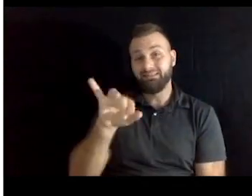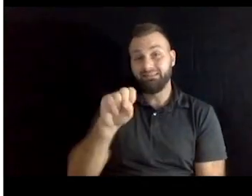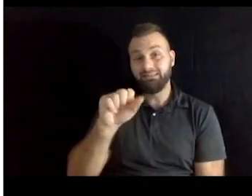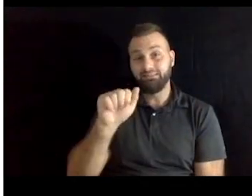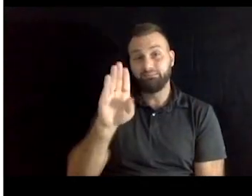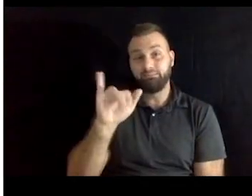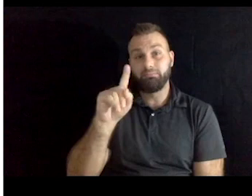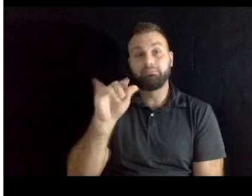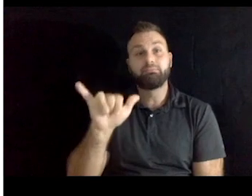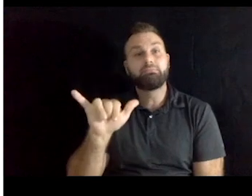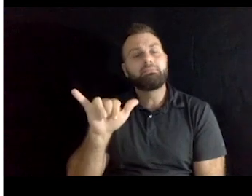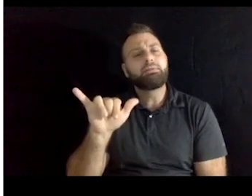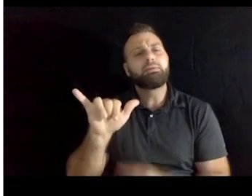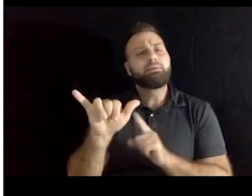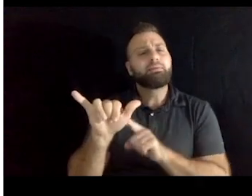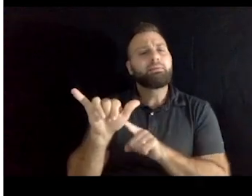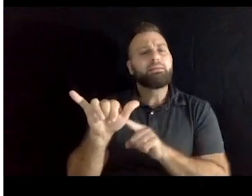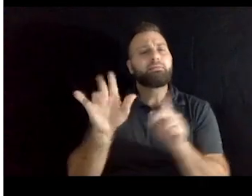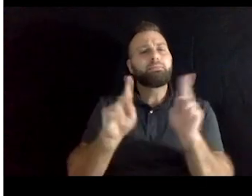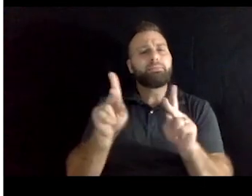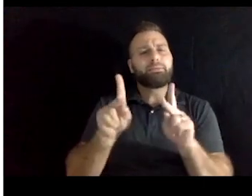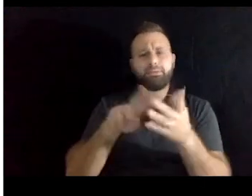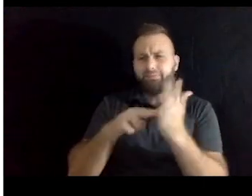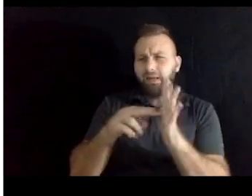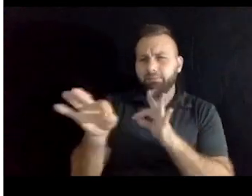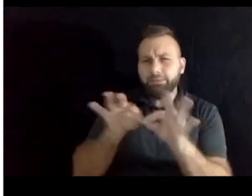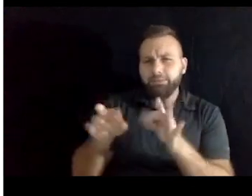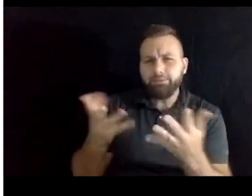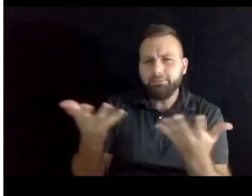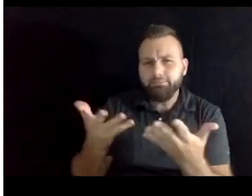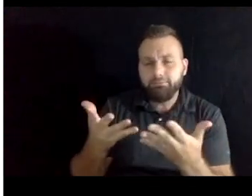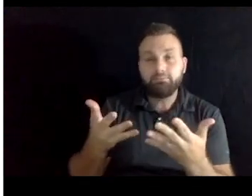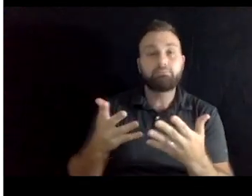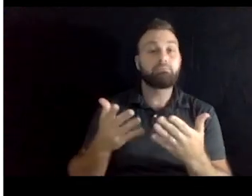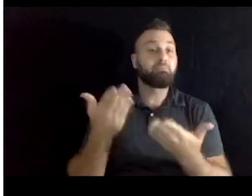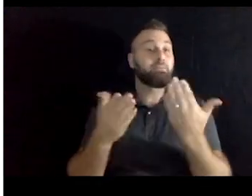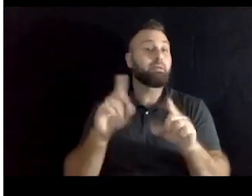disability is not always easy to define. Maybe someone another speaker this